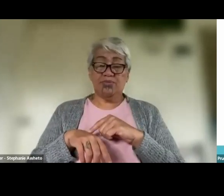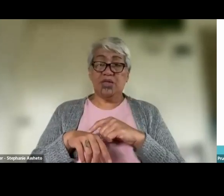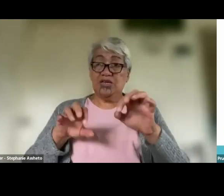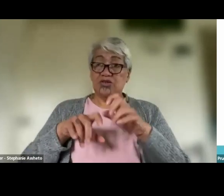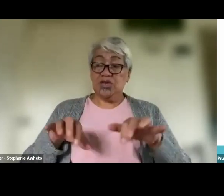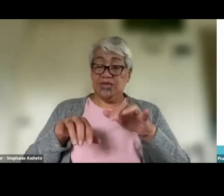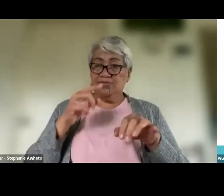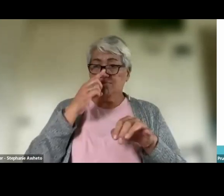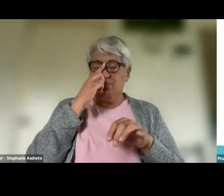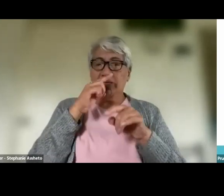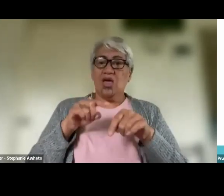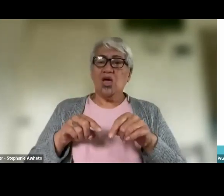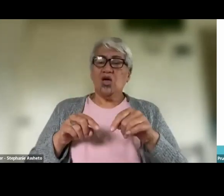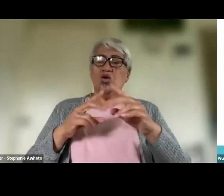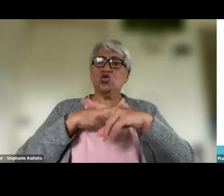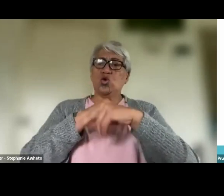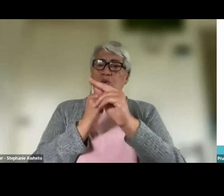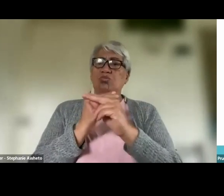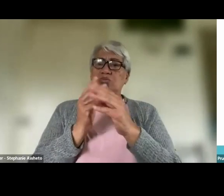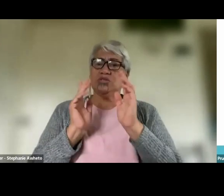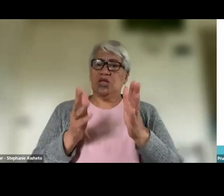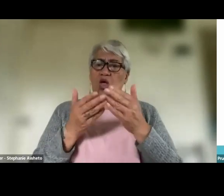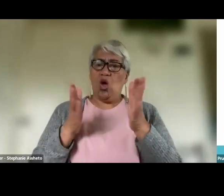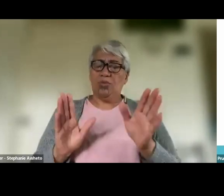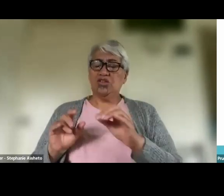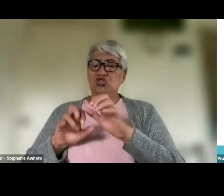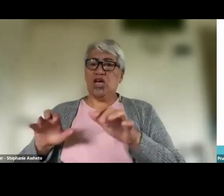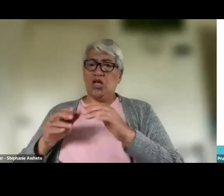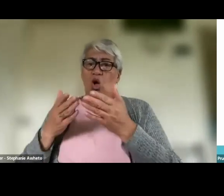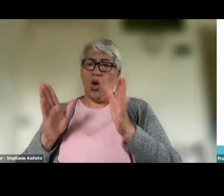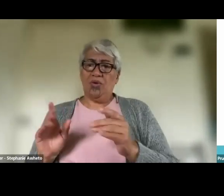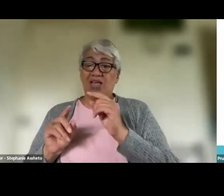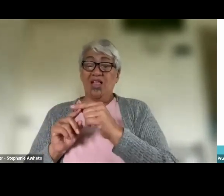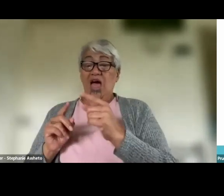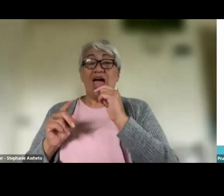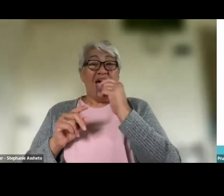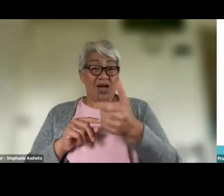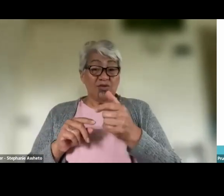the Zoom will remain open and the chat function open for 15 minutes after the session